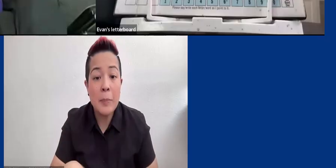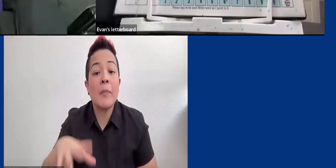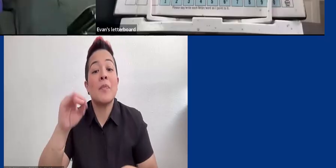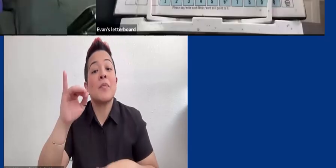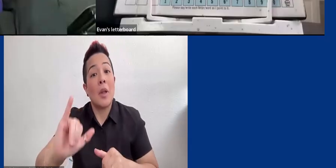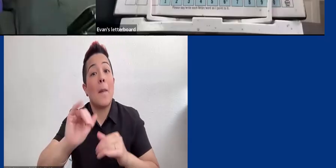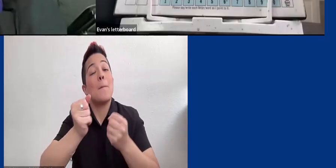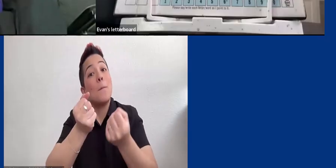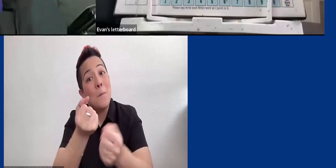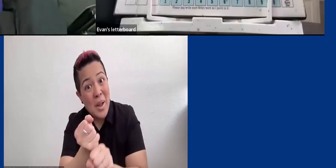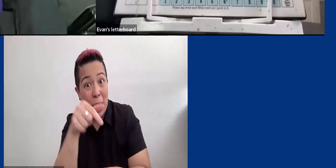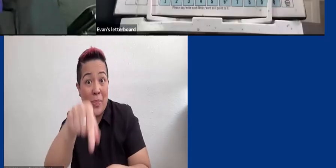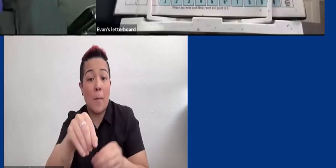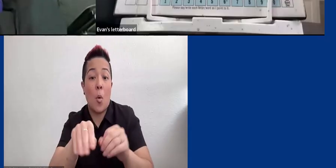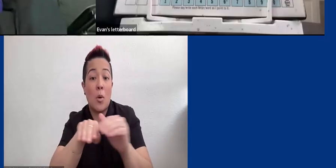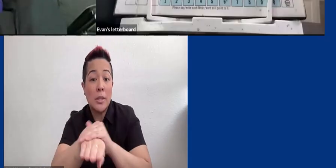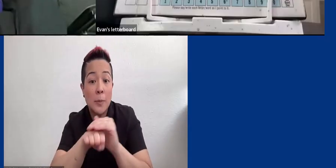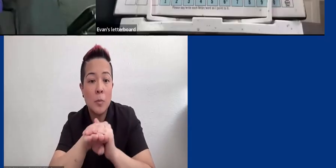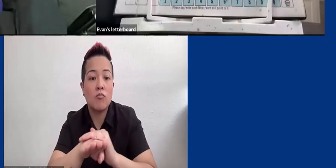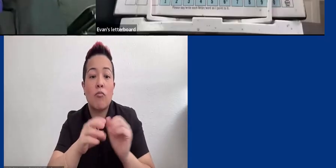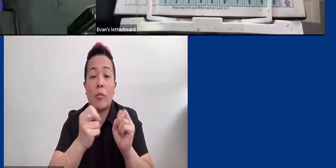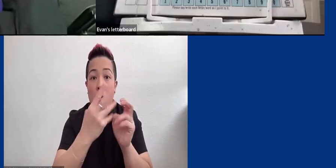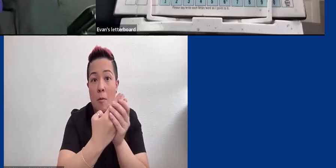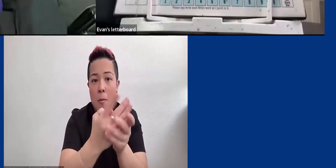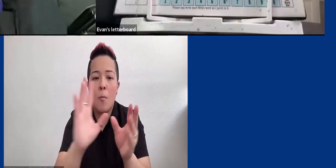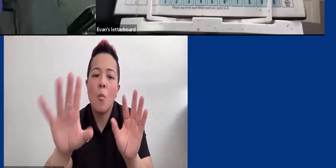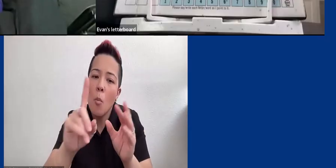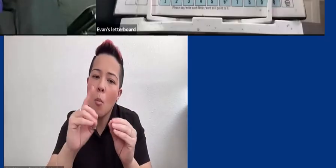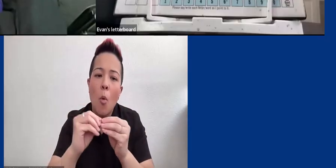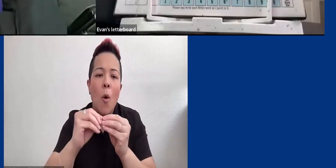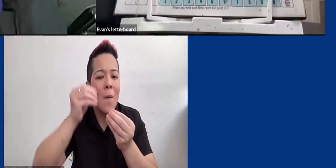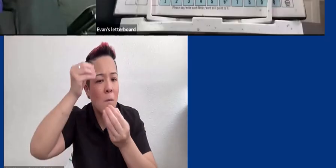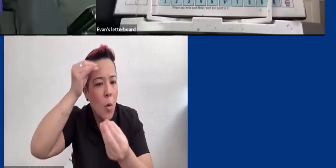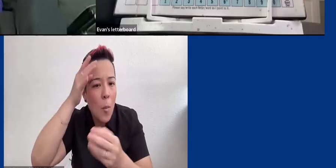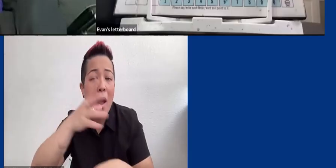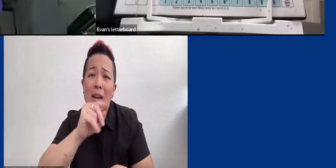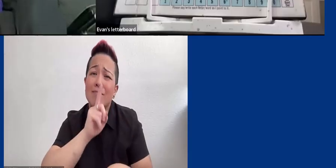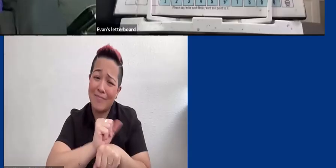achieve two major interconnected goals one appealing